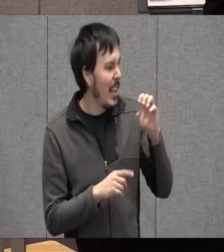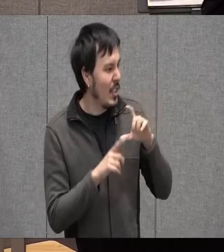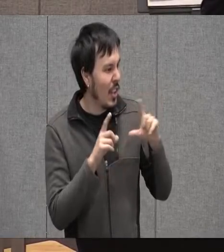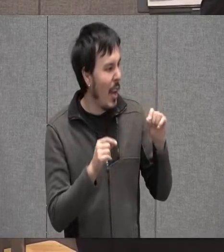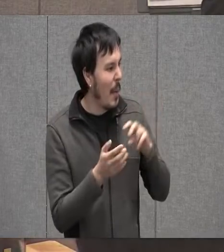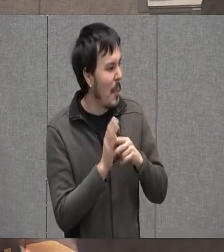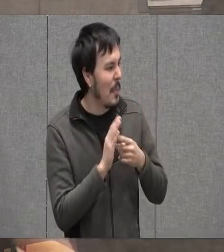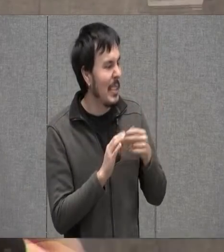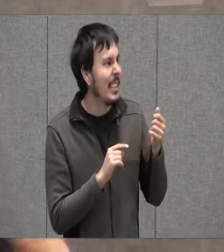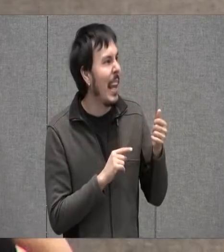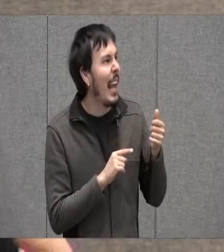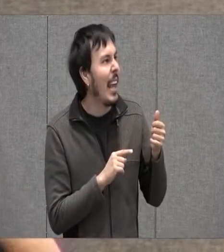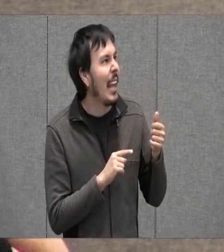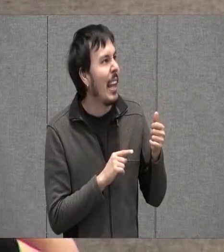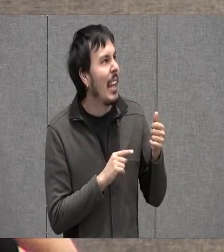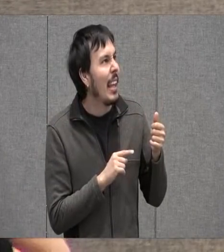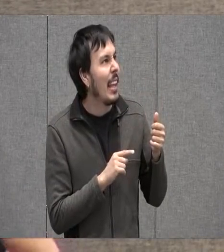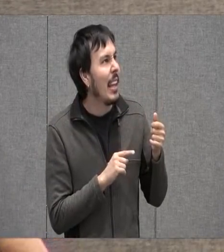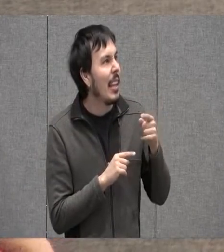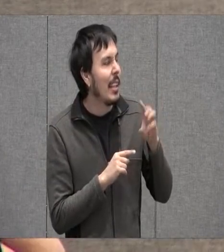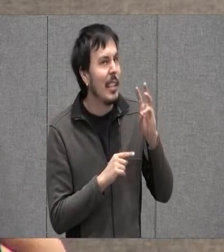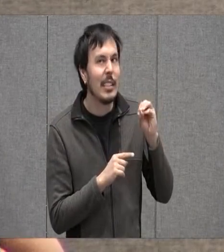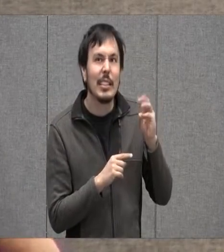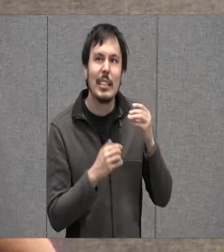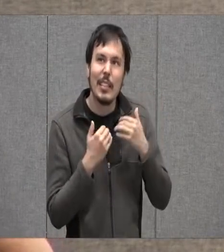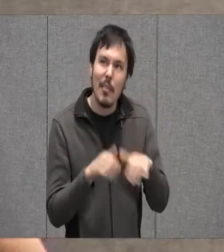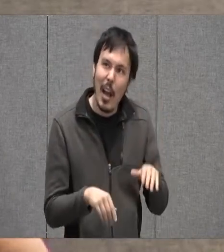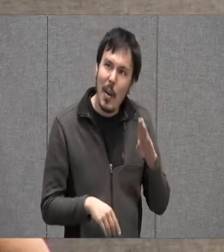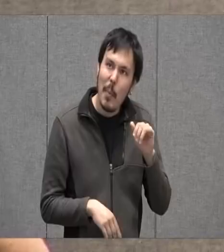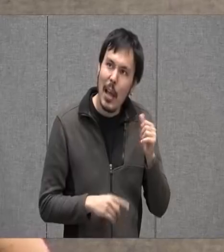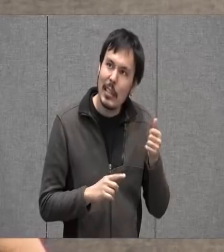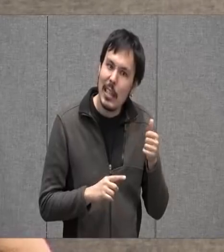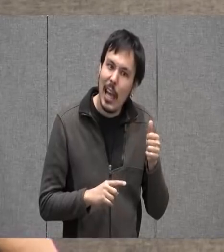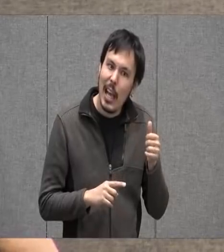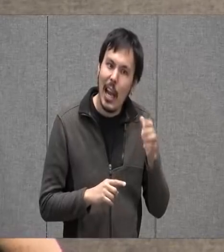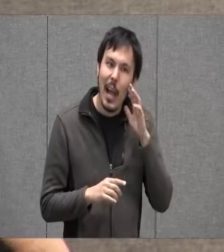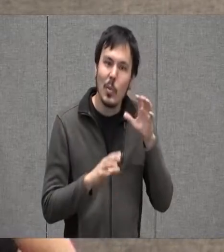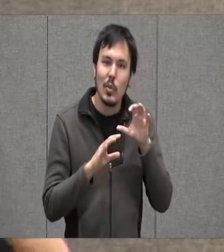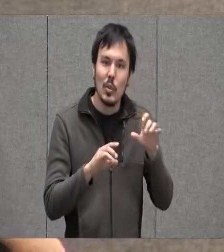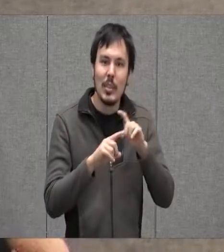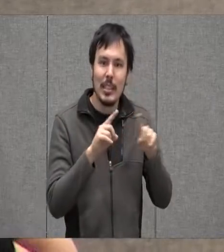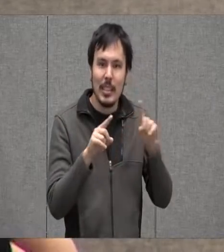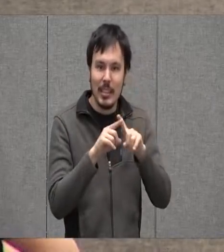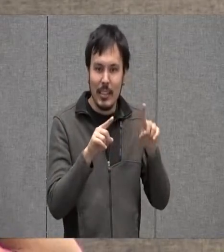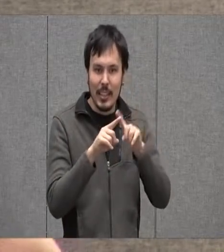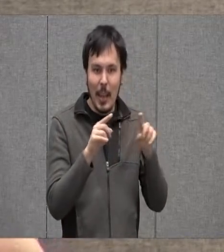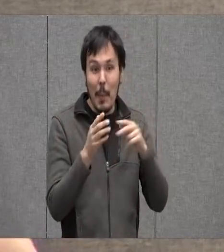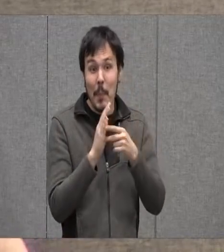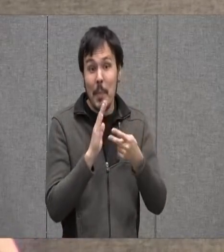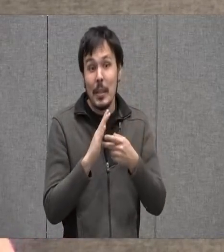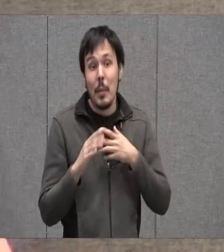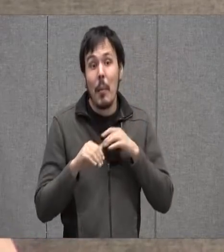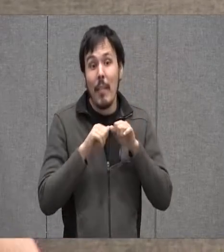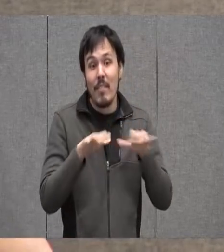So 60 divided by 10. I'm going to do it a little bit differently, that means my factor must be a six.